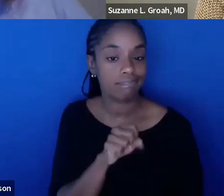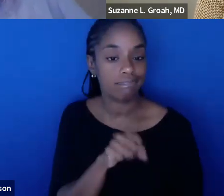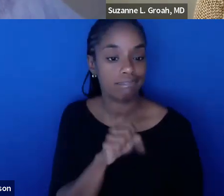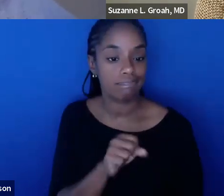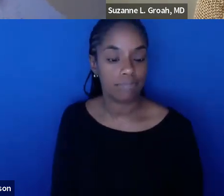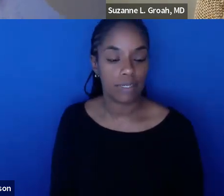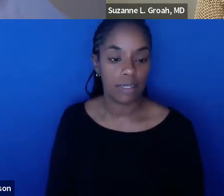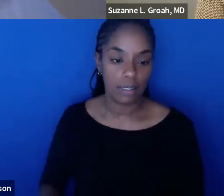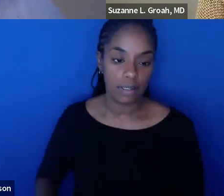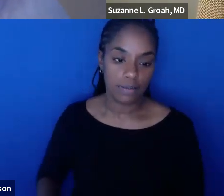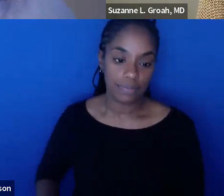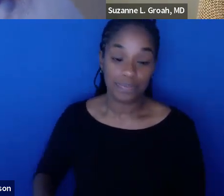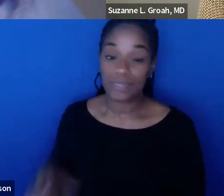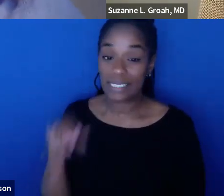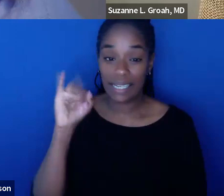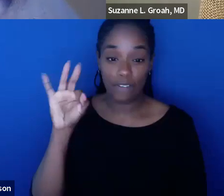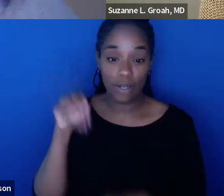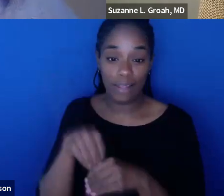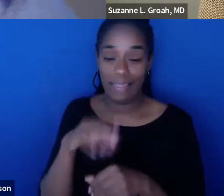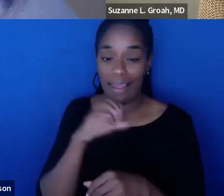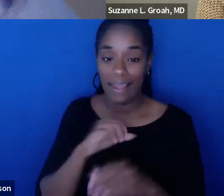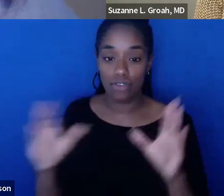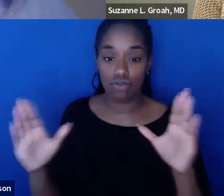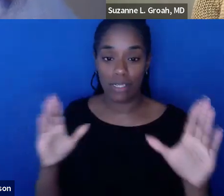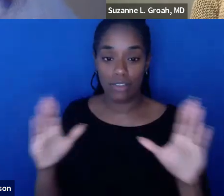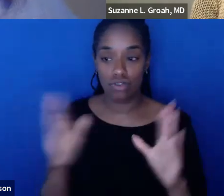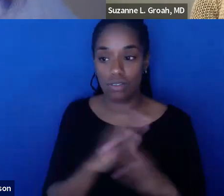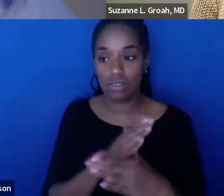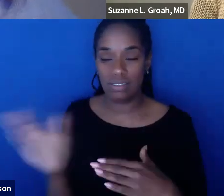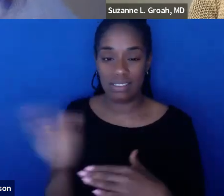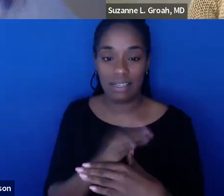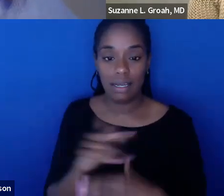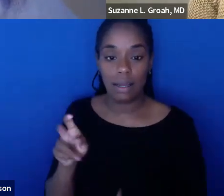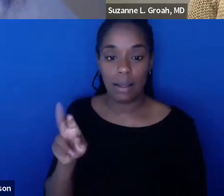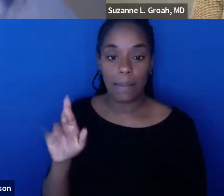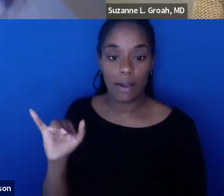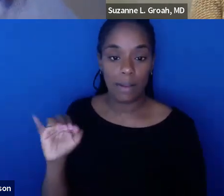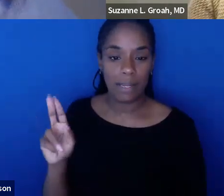If you're in that age range. Yeah, because perimenopause can last up to 10 years, so there’s going to